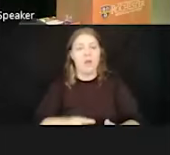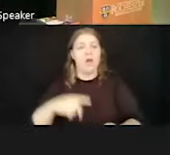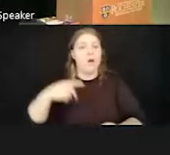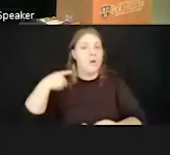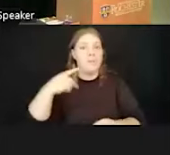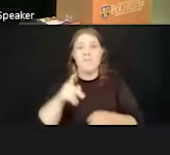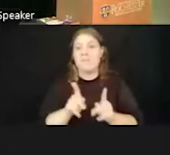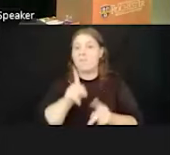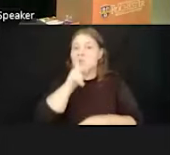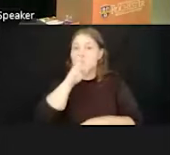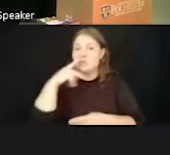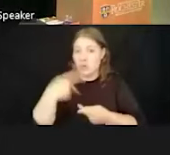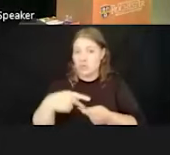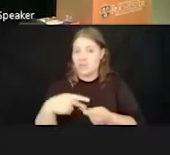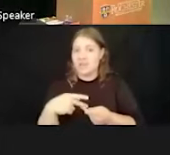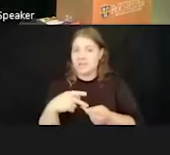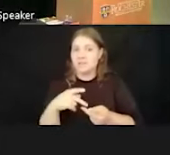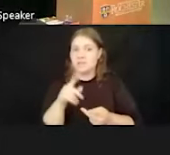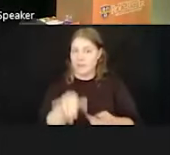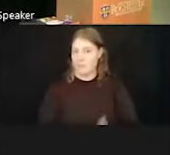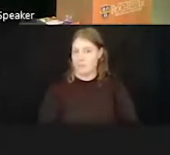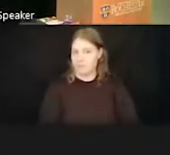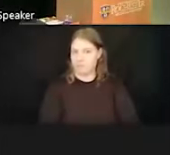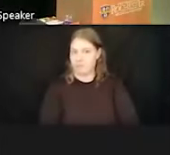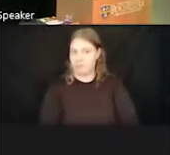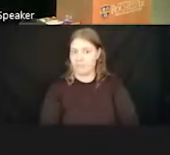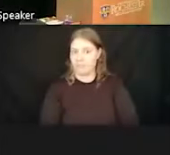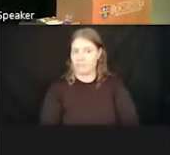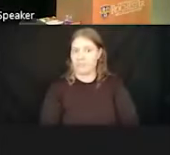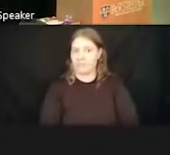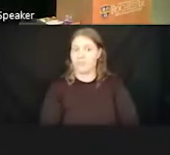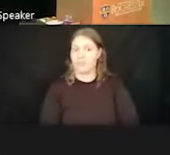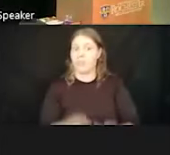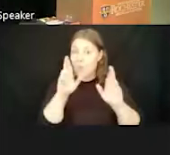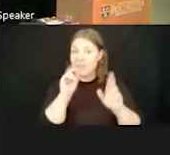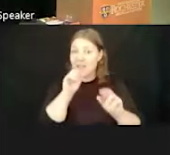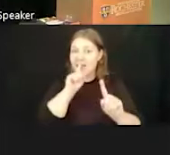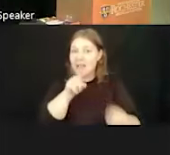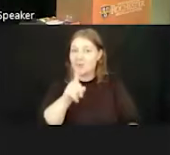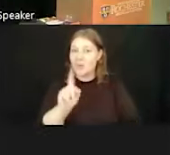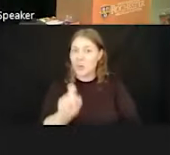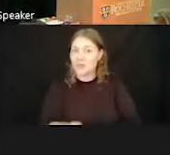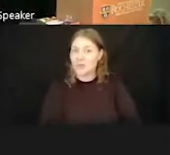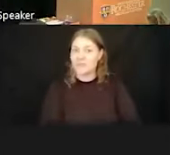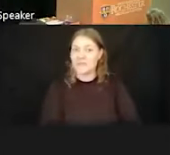that are derived from Latin yes I hope that answers your question and I hope that the cause